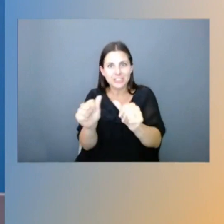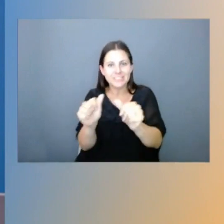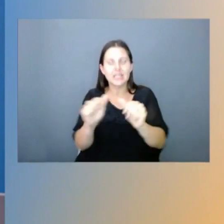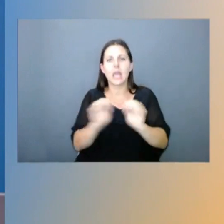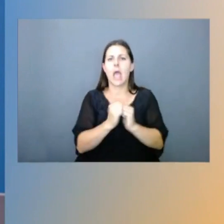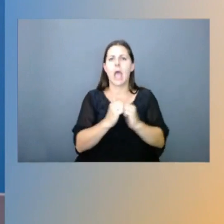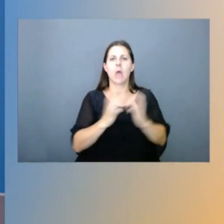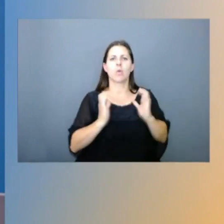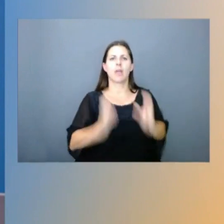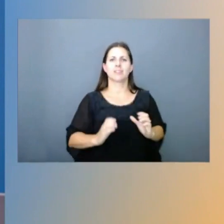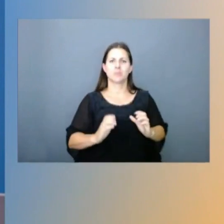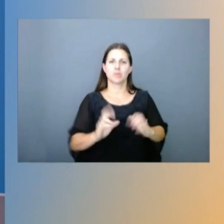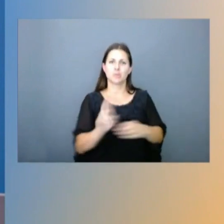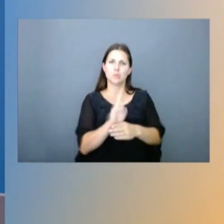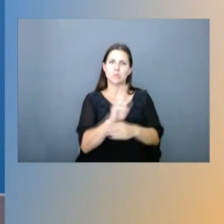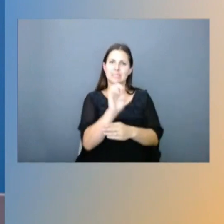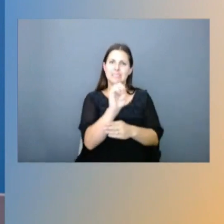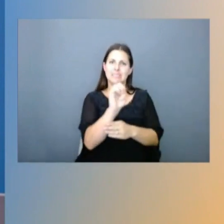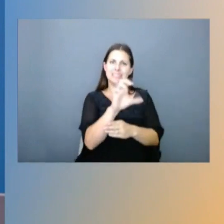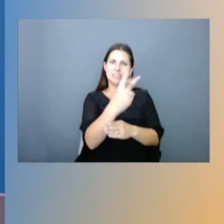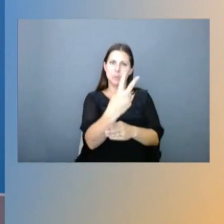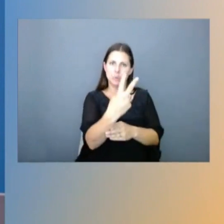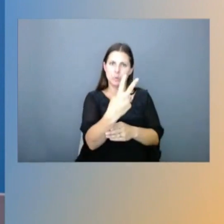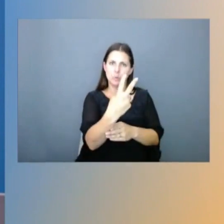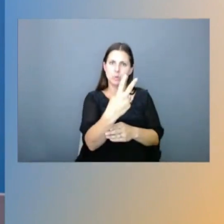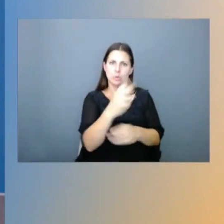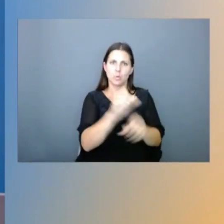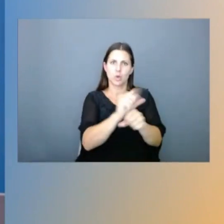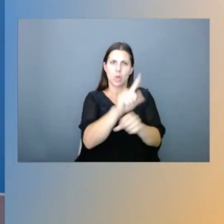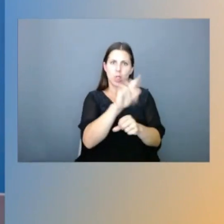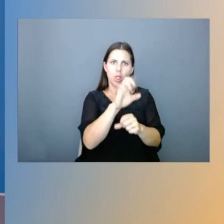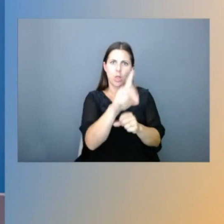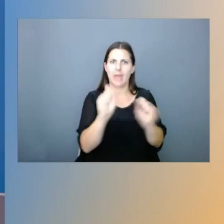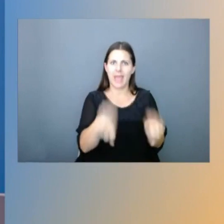and really just get started today? Yeah, there's a few areas I wanna touch on here.